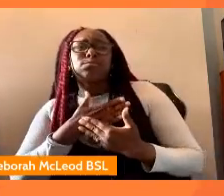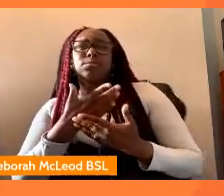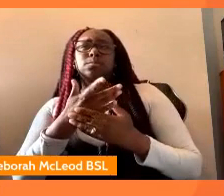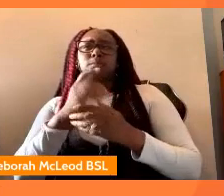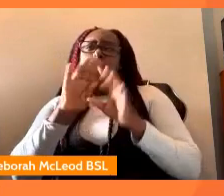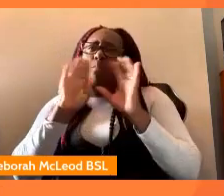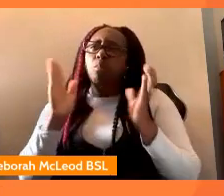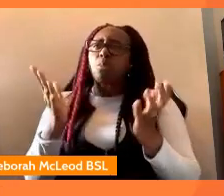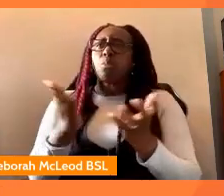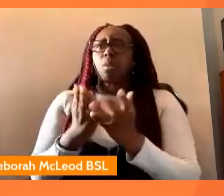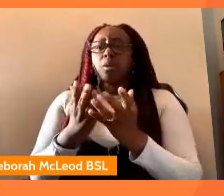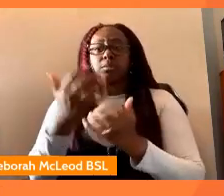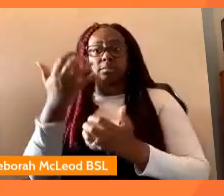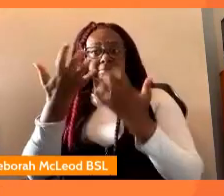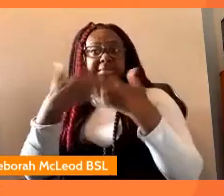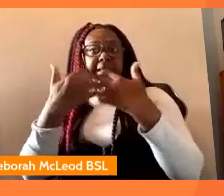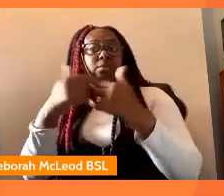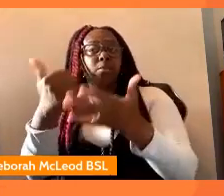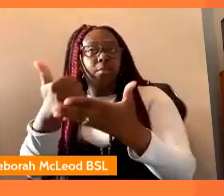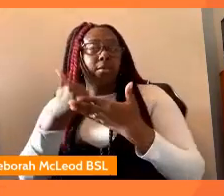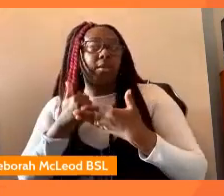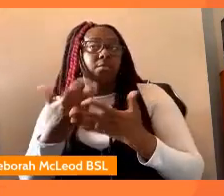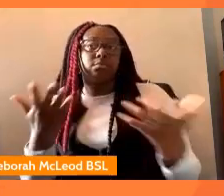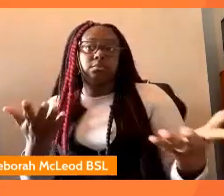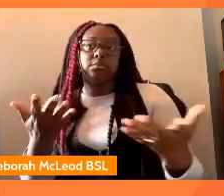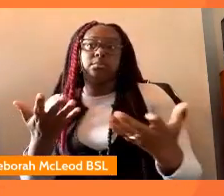And I think technology will help us in that way, but obviously we have got